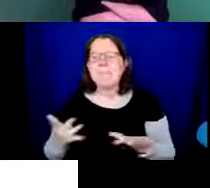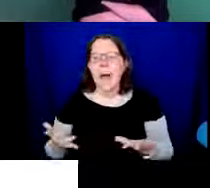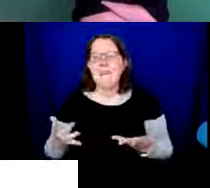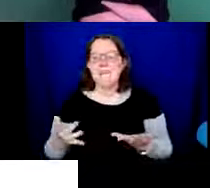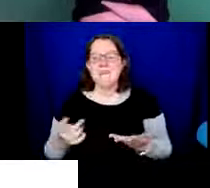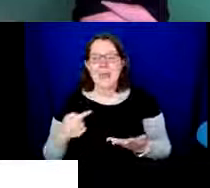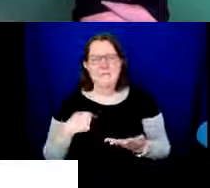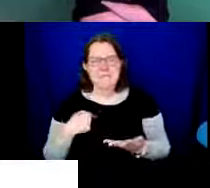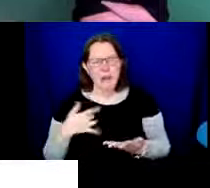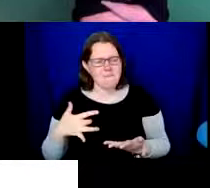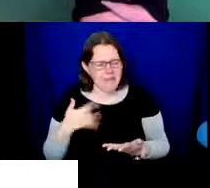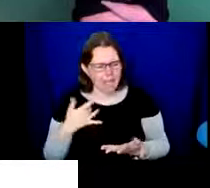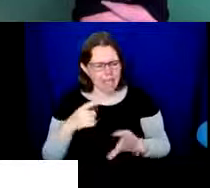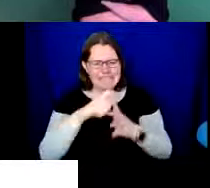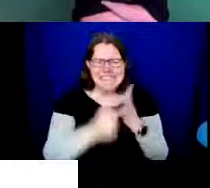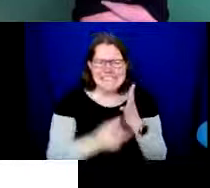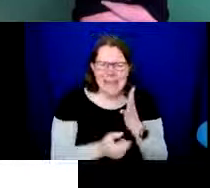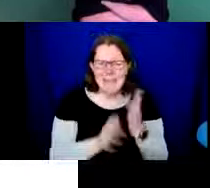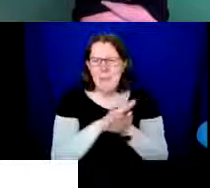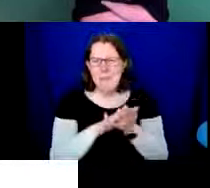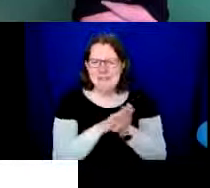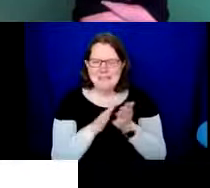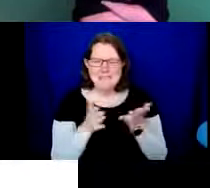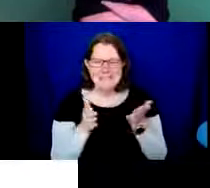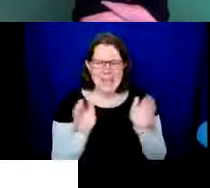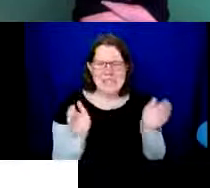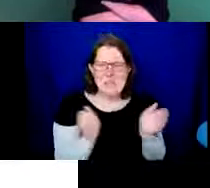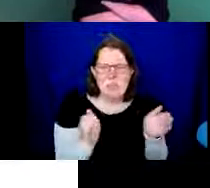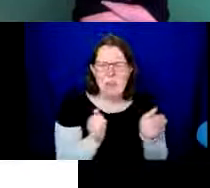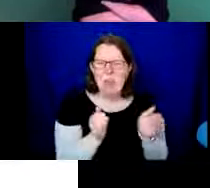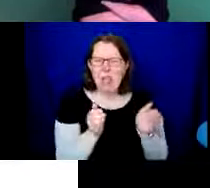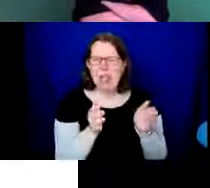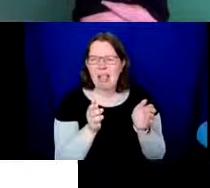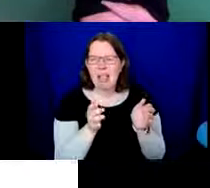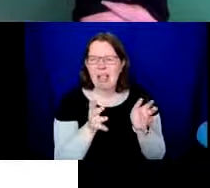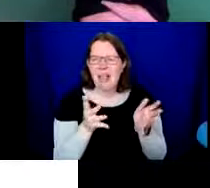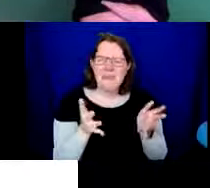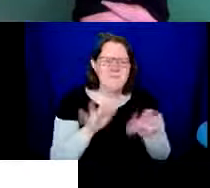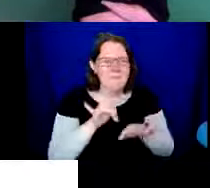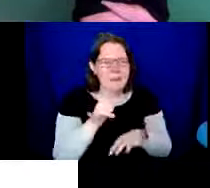important that in the program like this that you should bear to work with a non-disabled artist